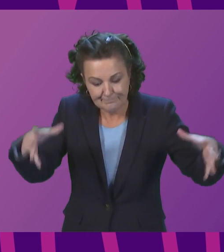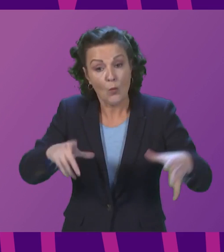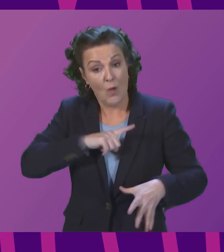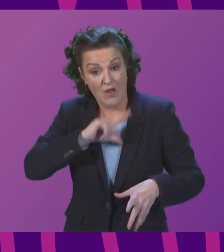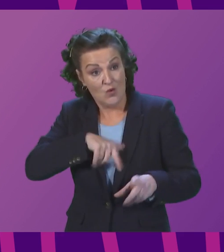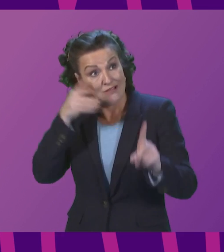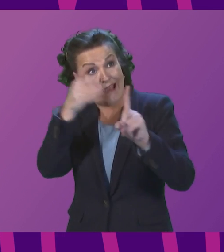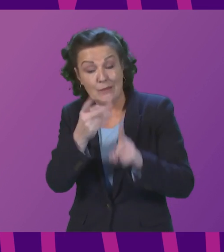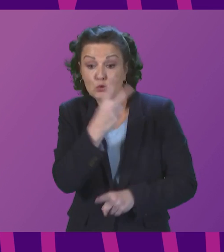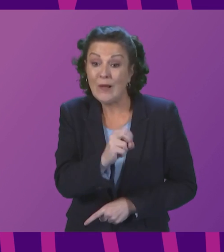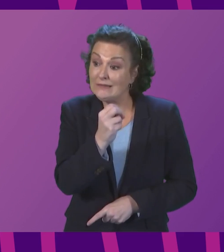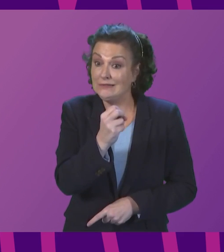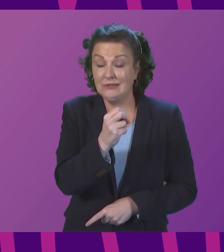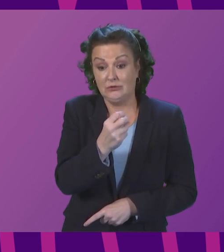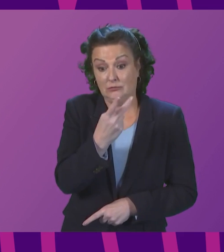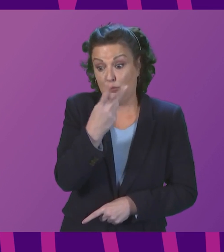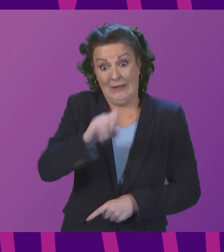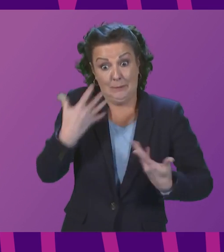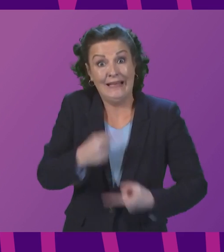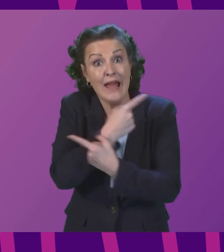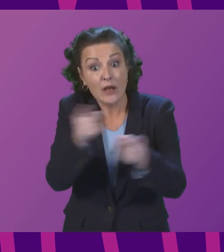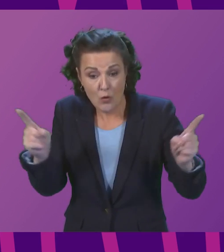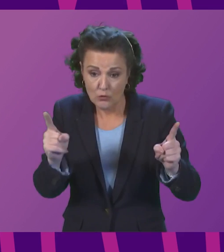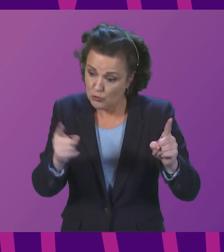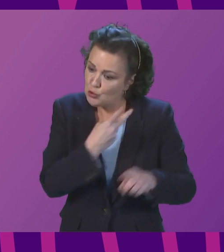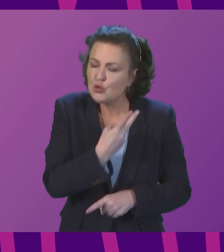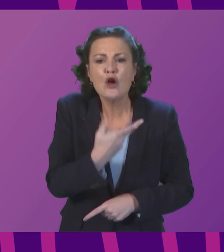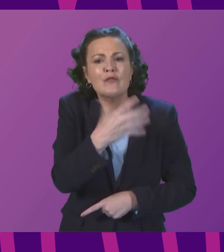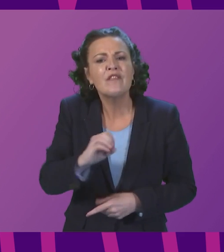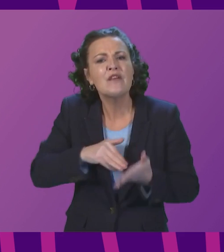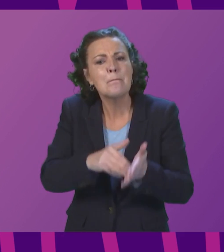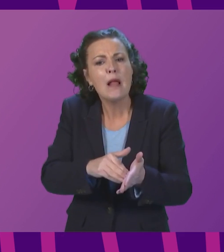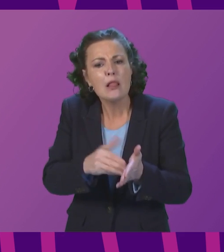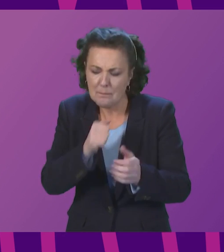In 2020, we announced a record funding package of £250 million to support the restoration